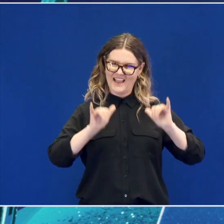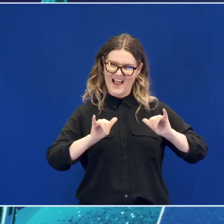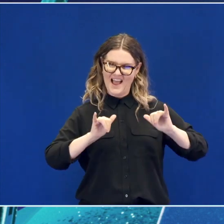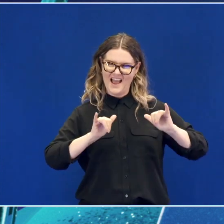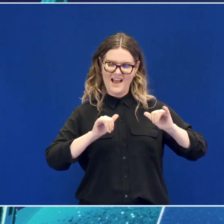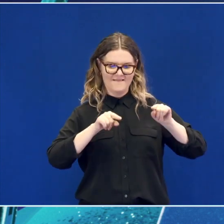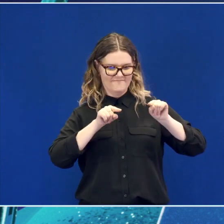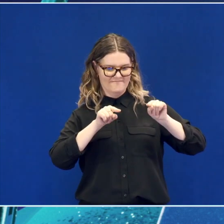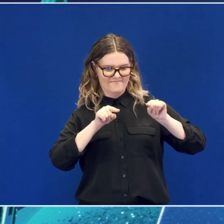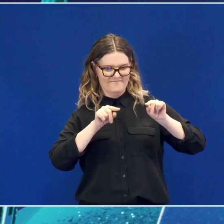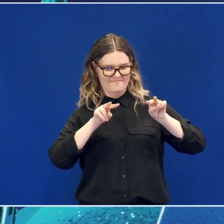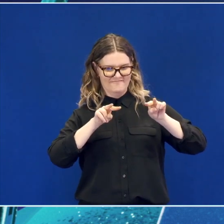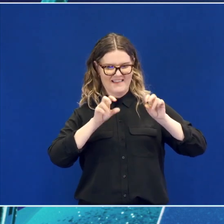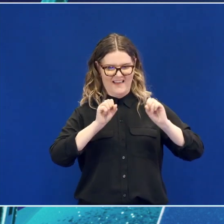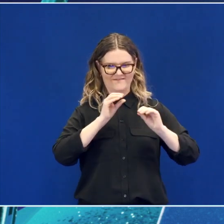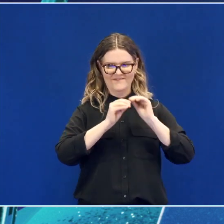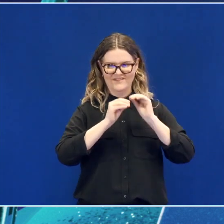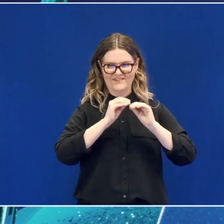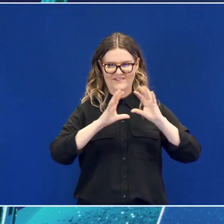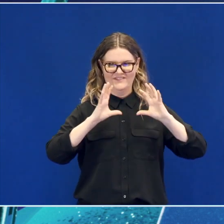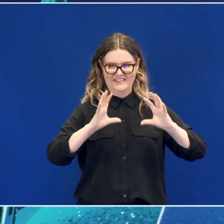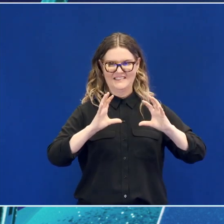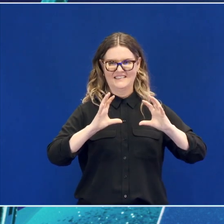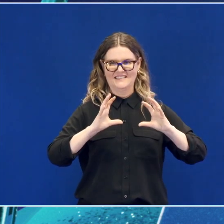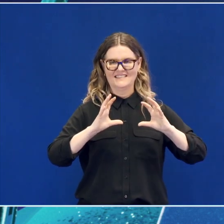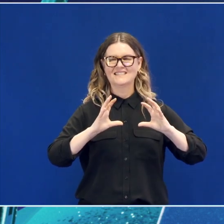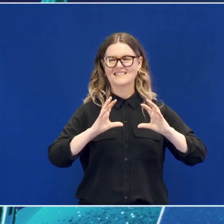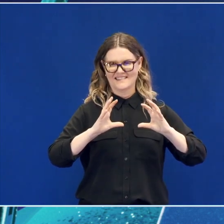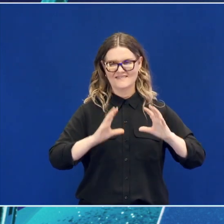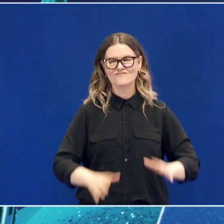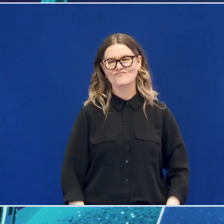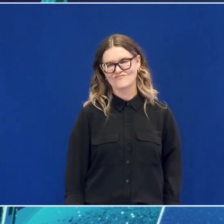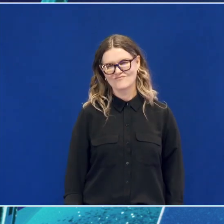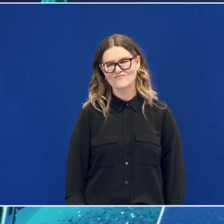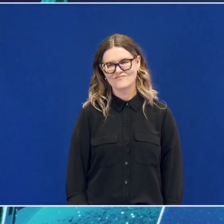to be totally overwhelming for them. One more thing I want to pick up,